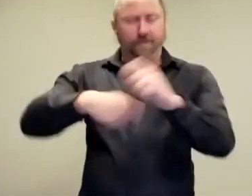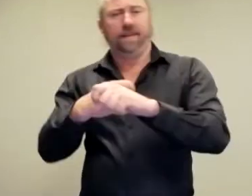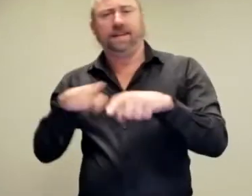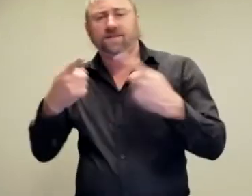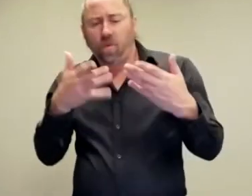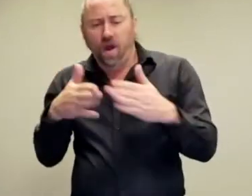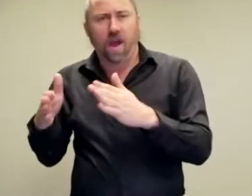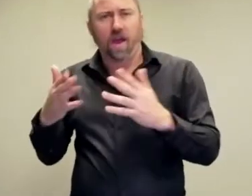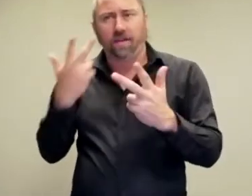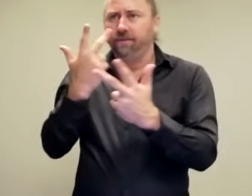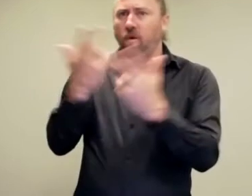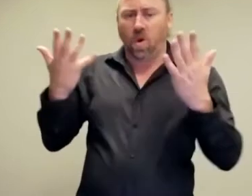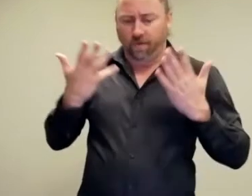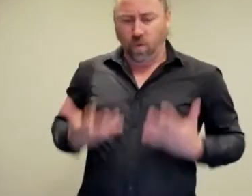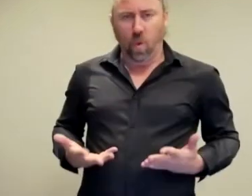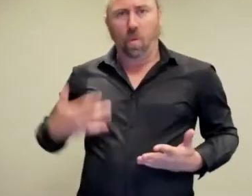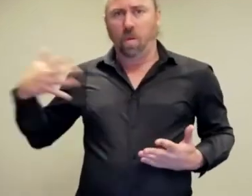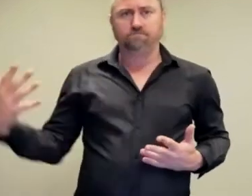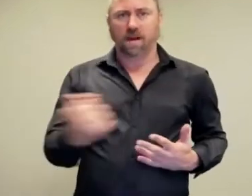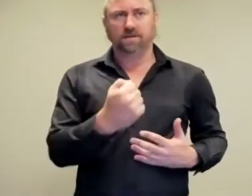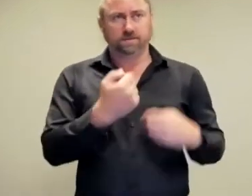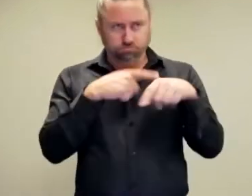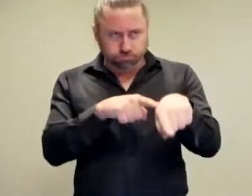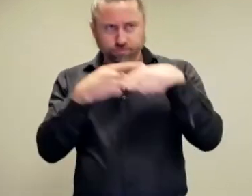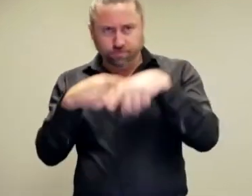to which our bodies are forced to conform, as well as the labour of the